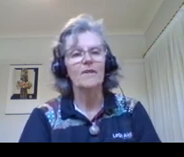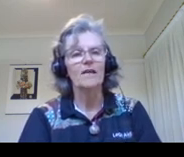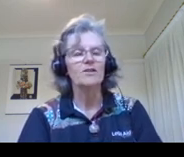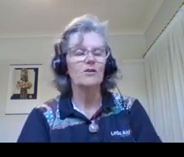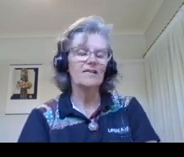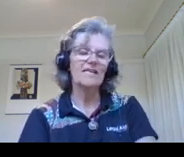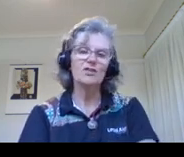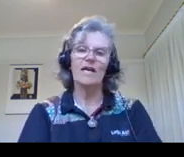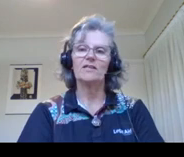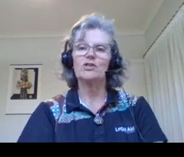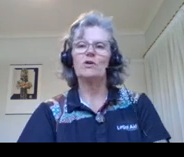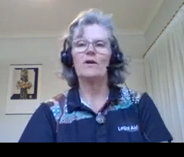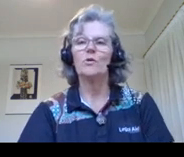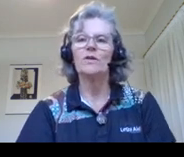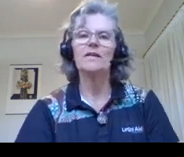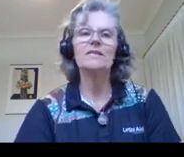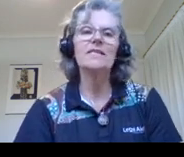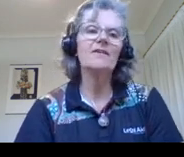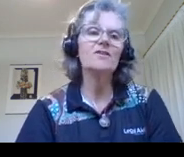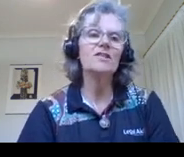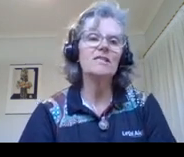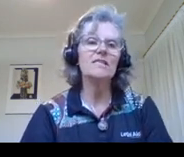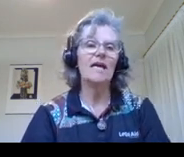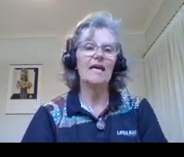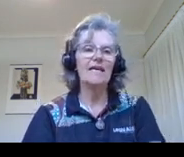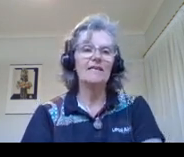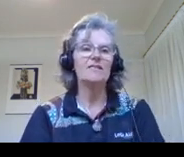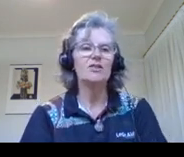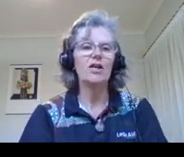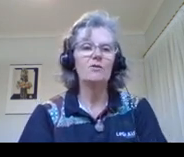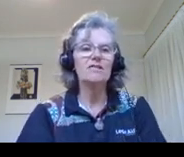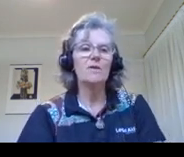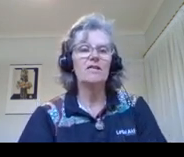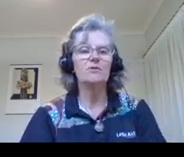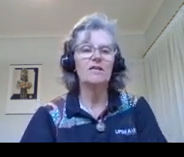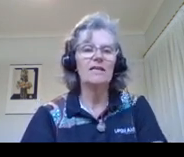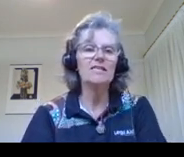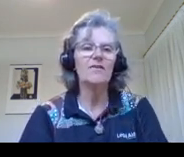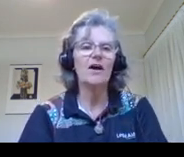so that's our challenge to our audience after today is to go and speak to at least five